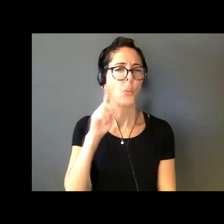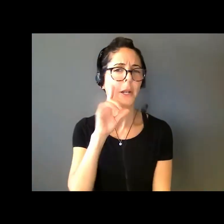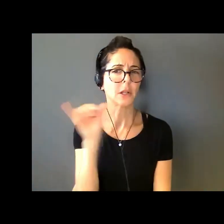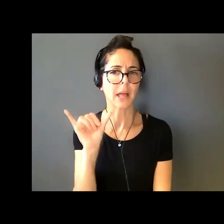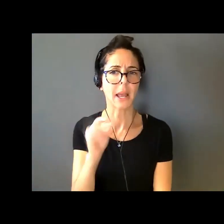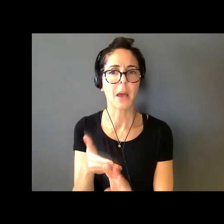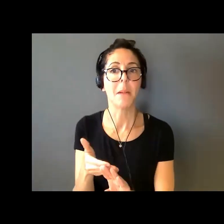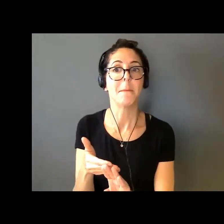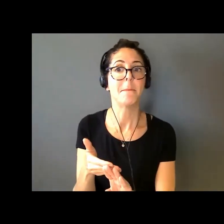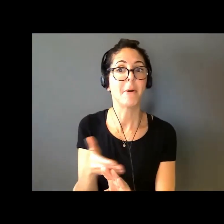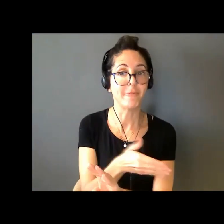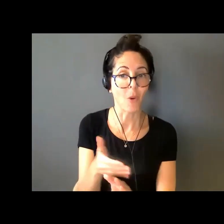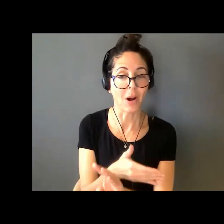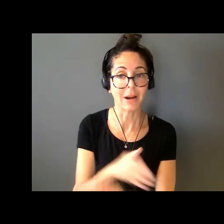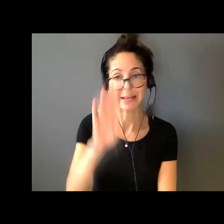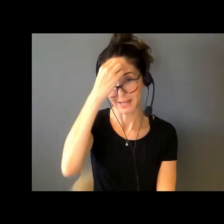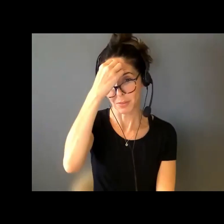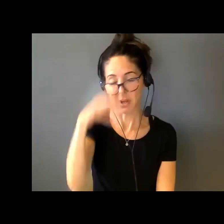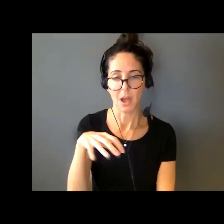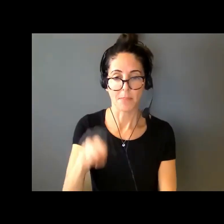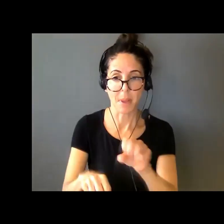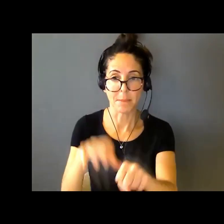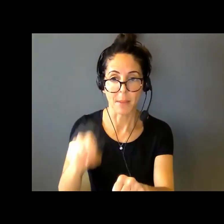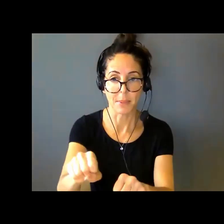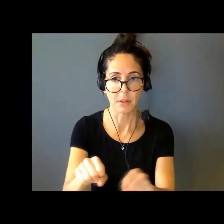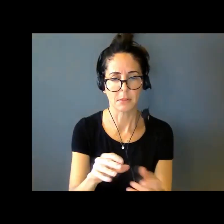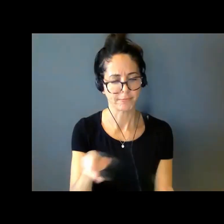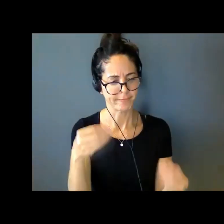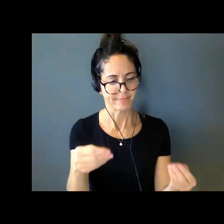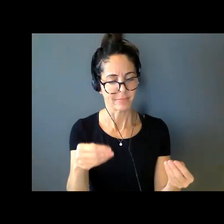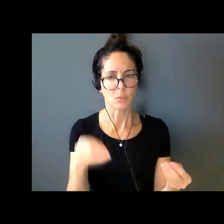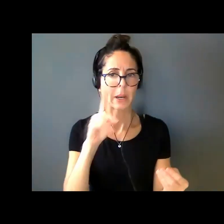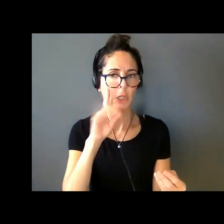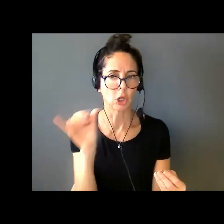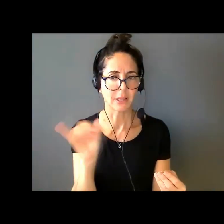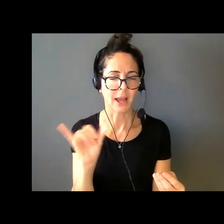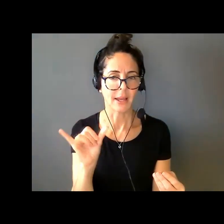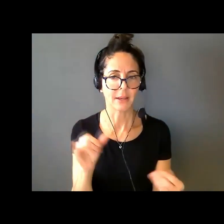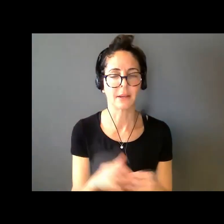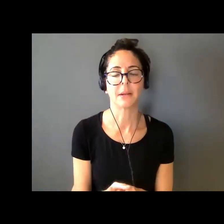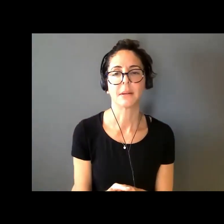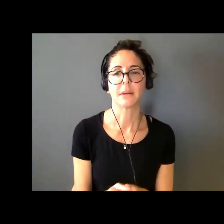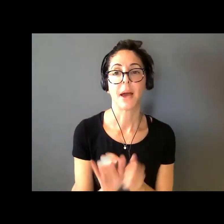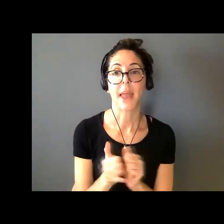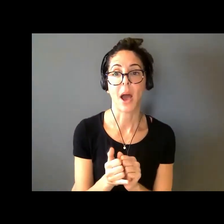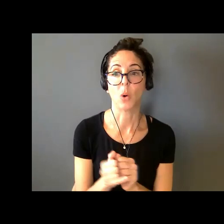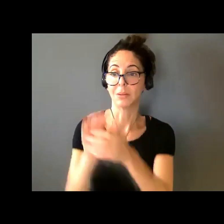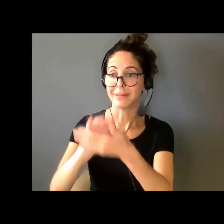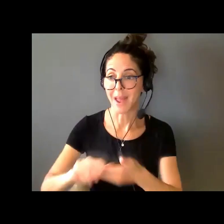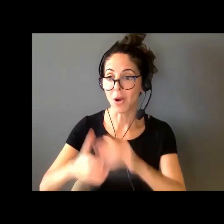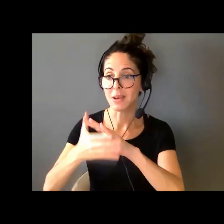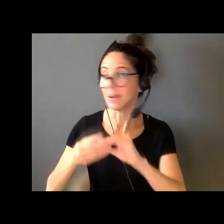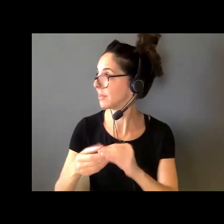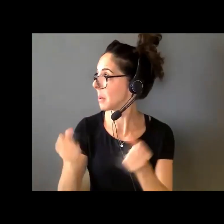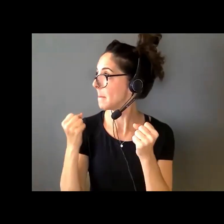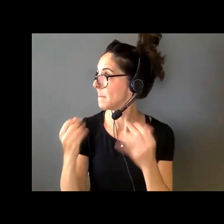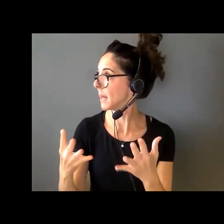documents. And how it relates to the narratives of what several folks have seen as dehumanization